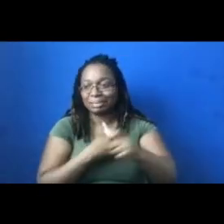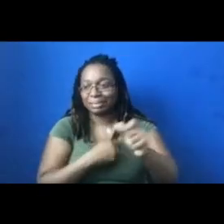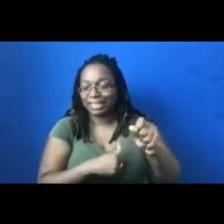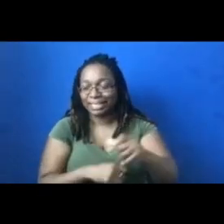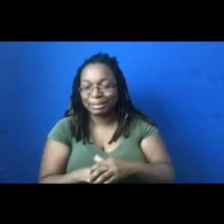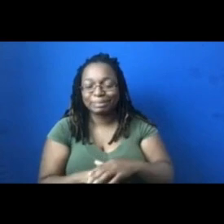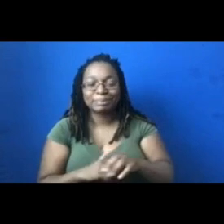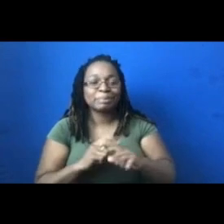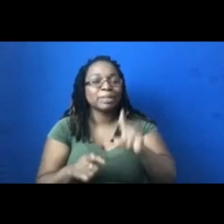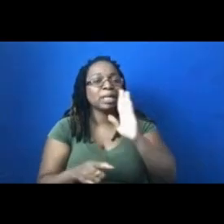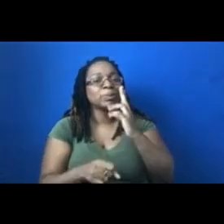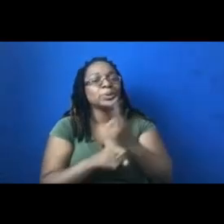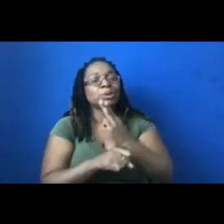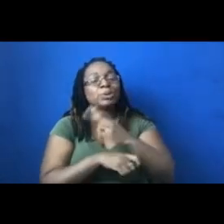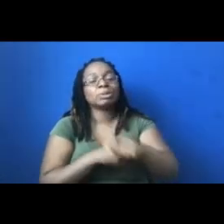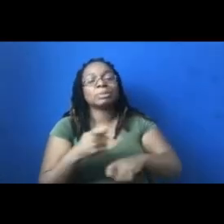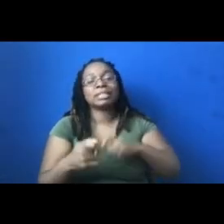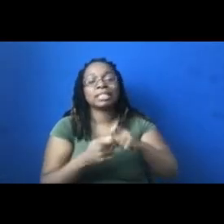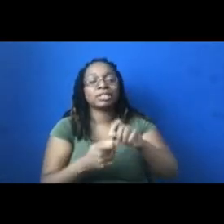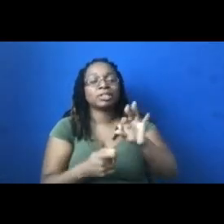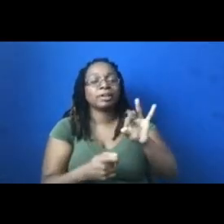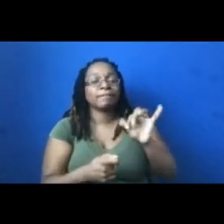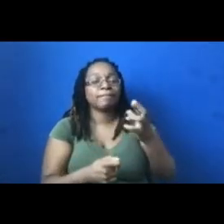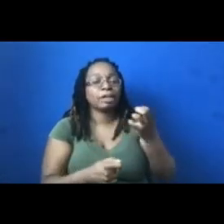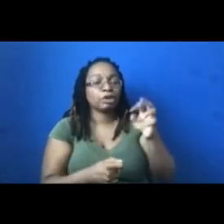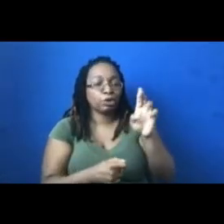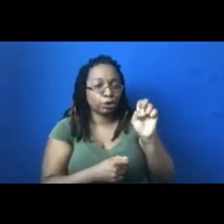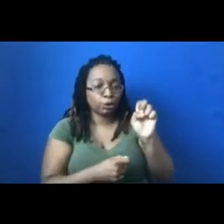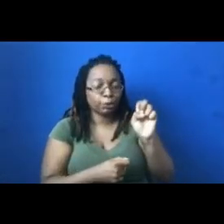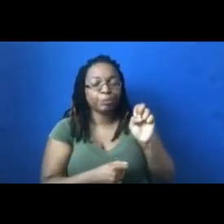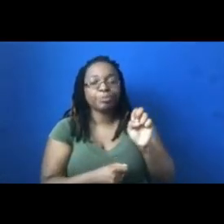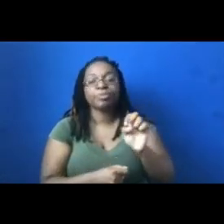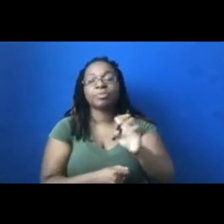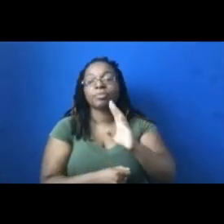figure two and I'm going to build out using this this graph